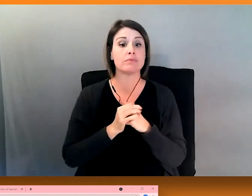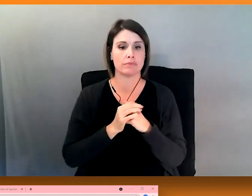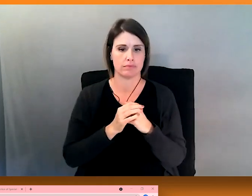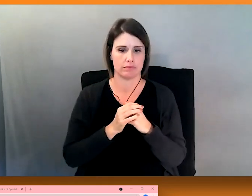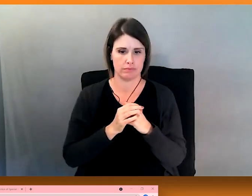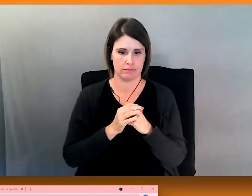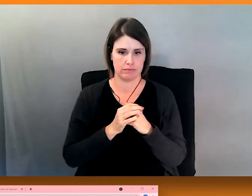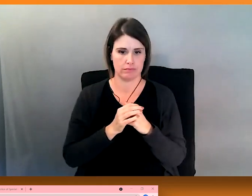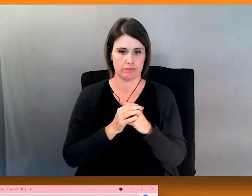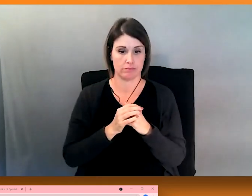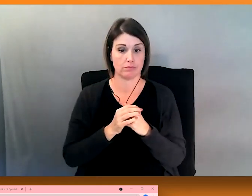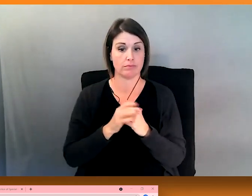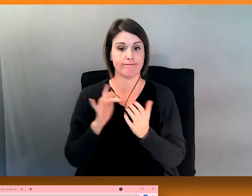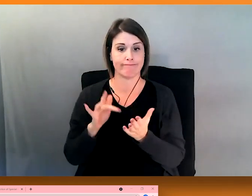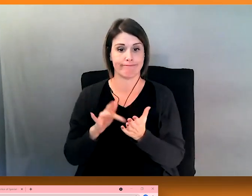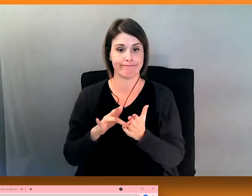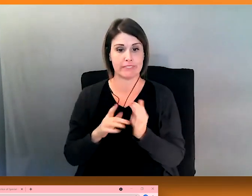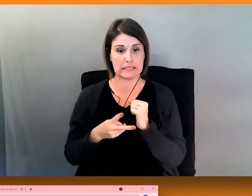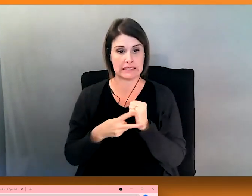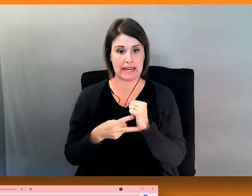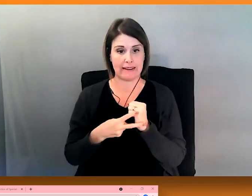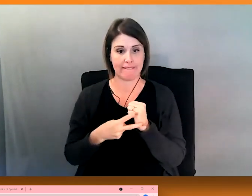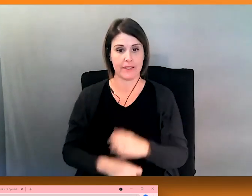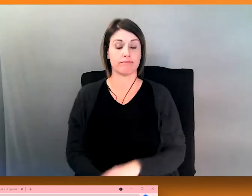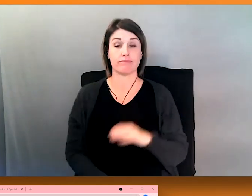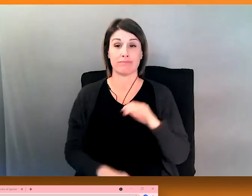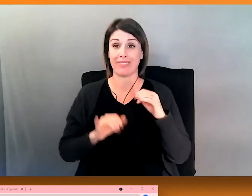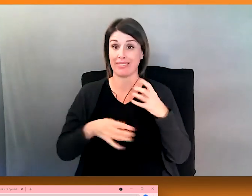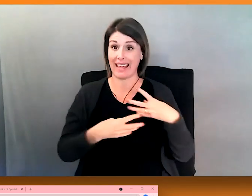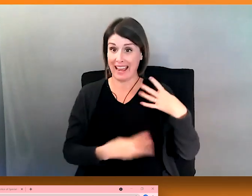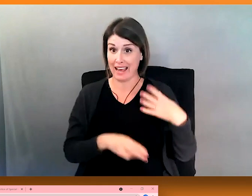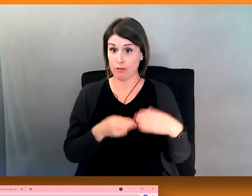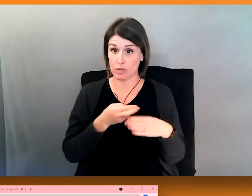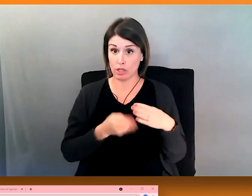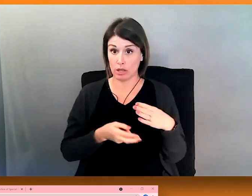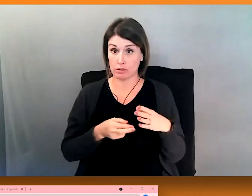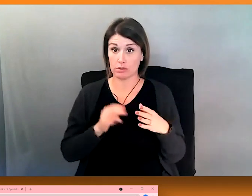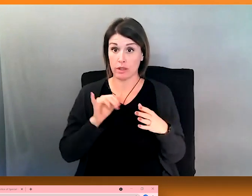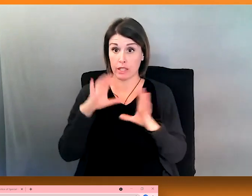So if I click there, I could save this search.